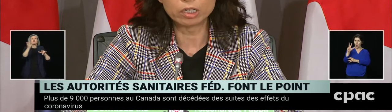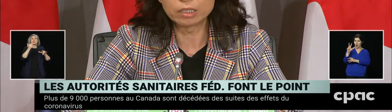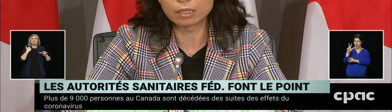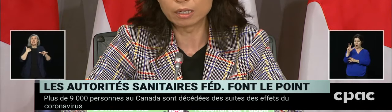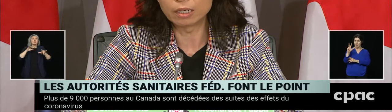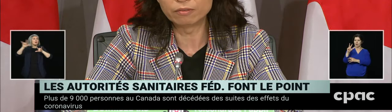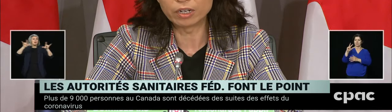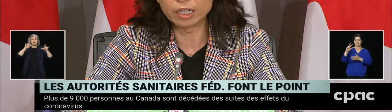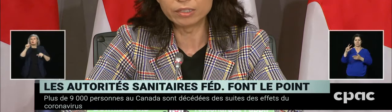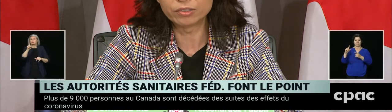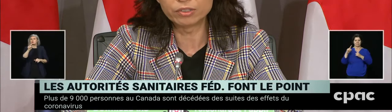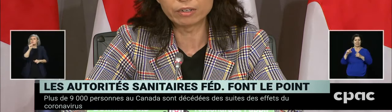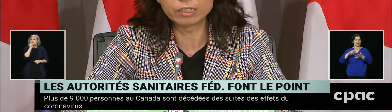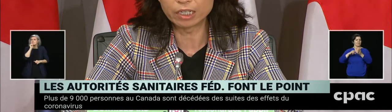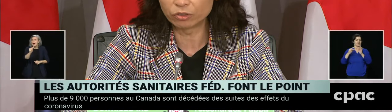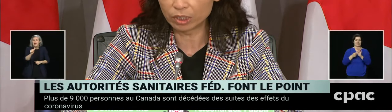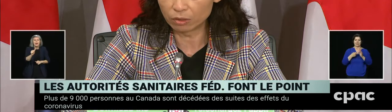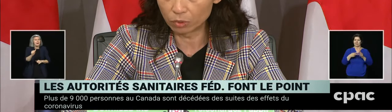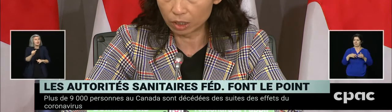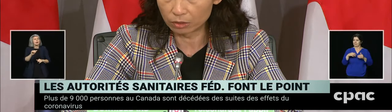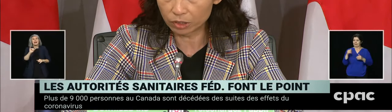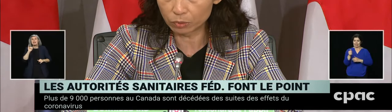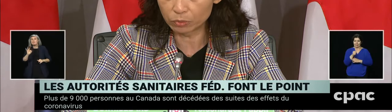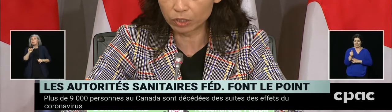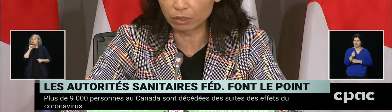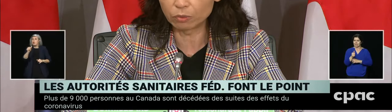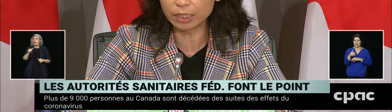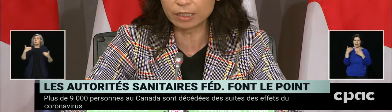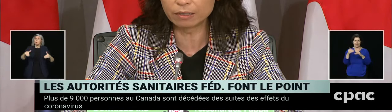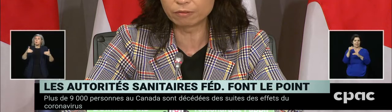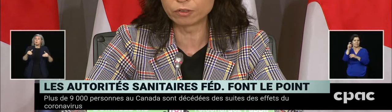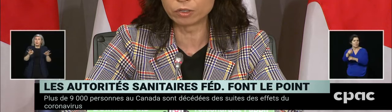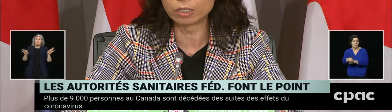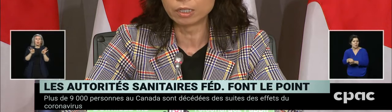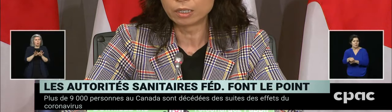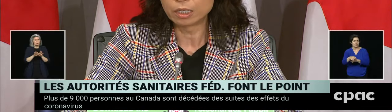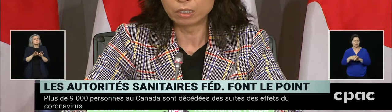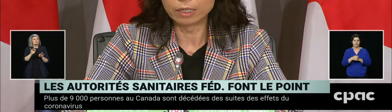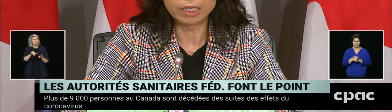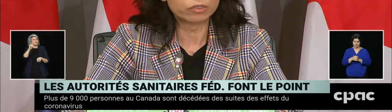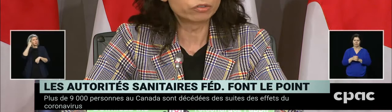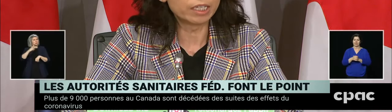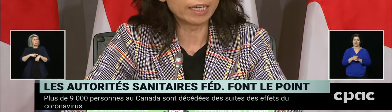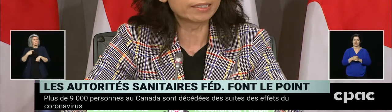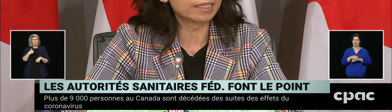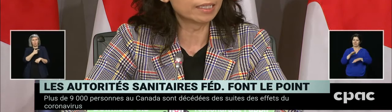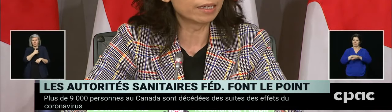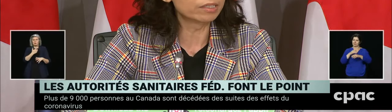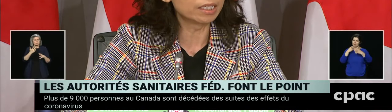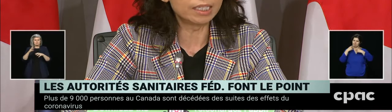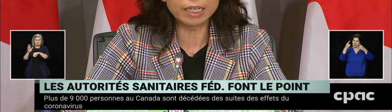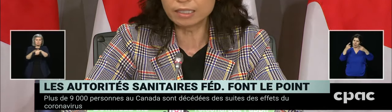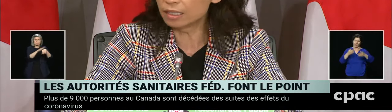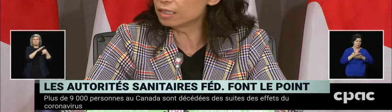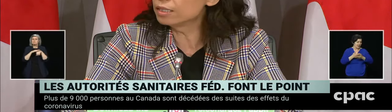COUNTRIES ANNOUNCED ANY CASES, SO IT WAS A VERY BROAD ADVICE TO